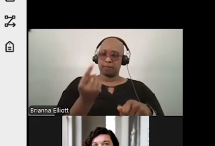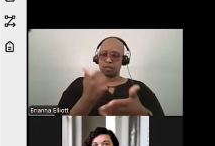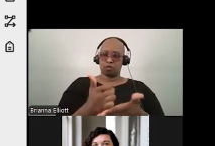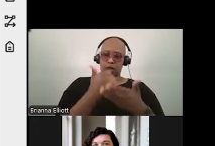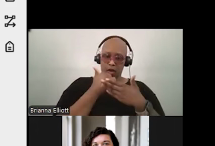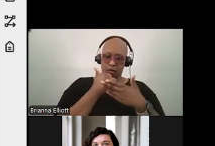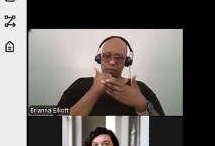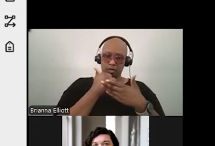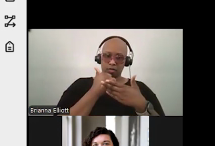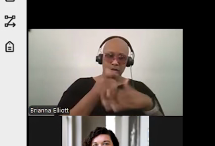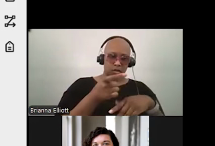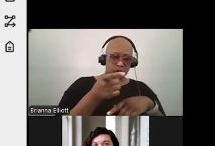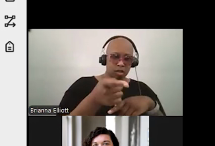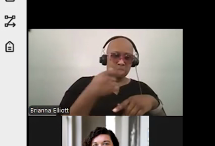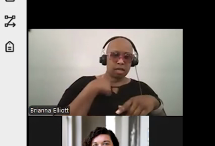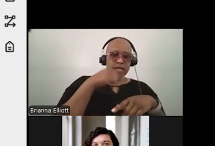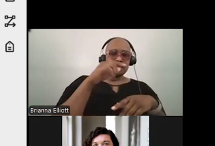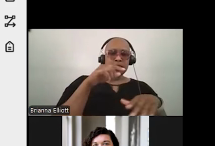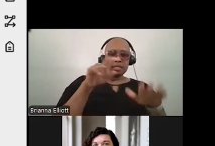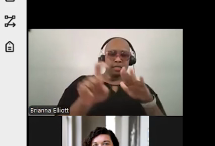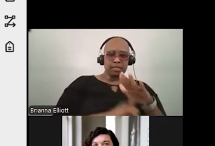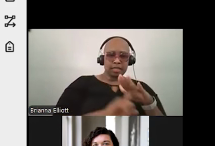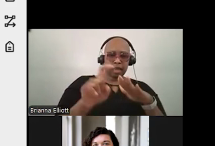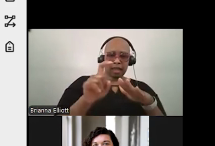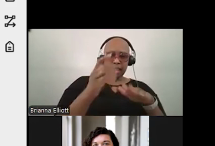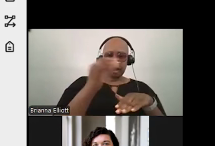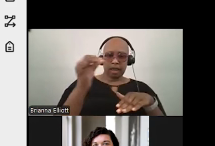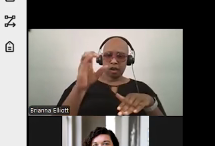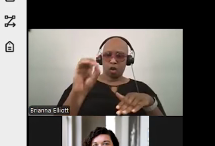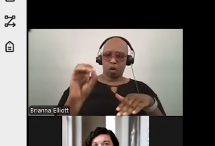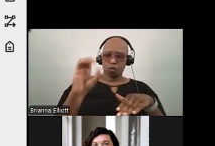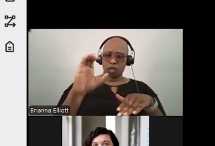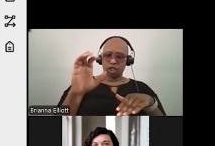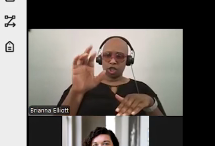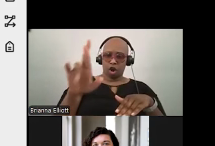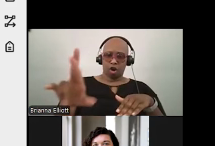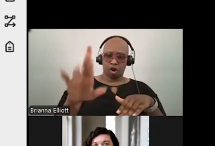scan and OCR button. Sometimes that takes a little bit to go through. So rather than going through